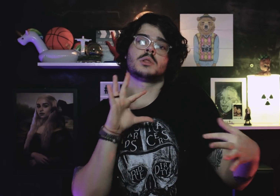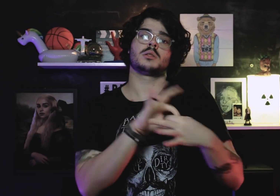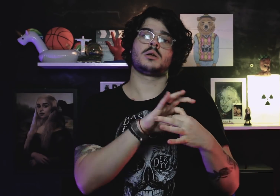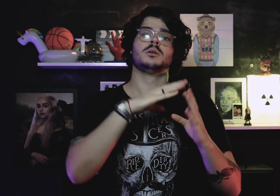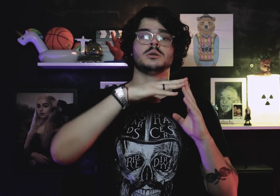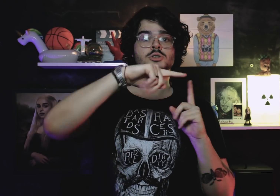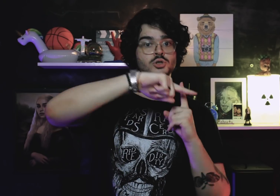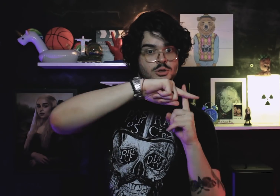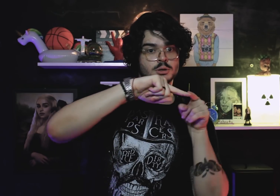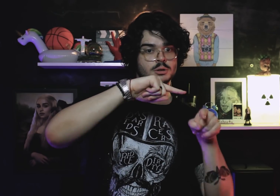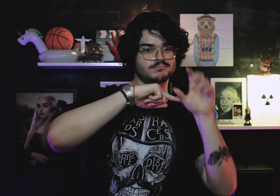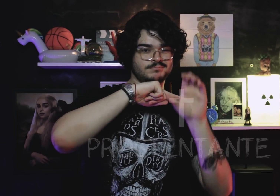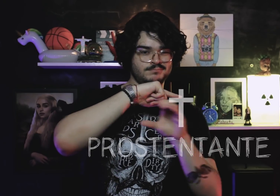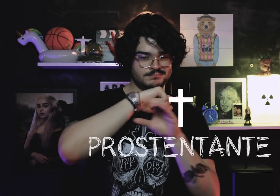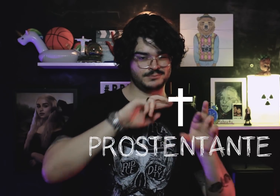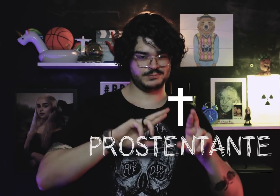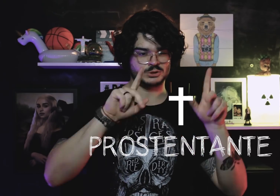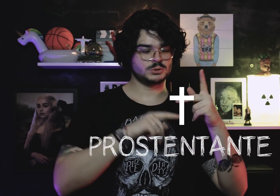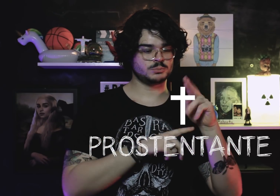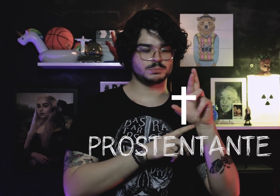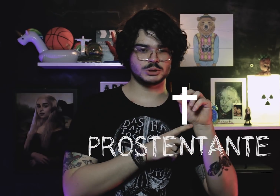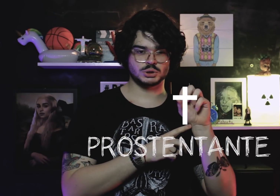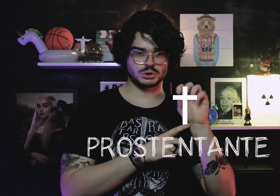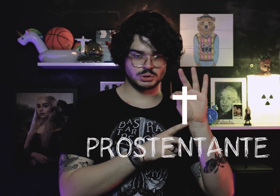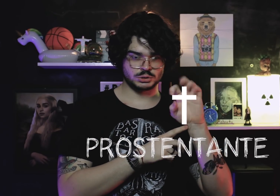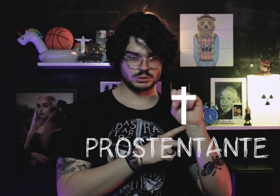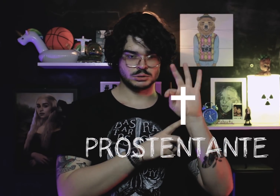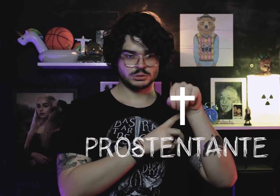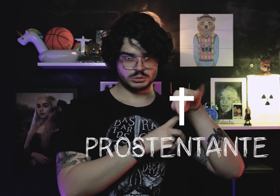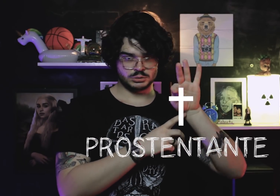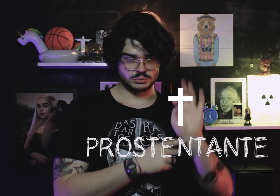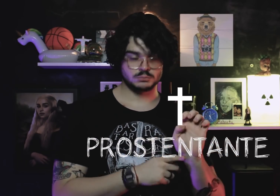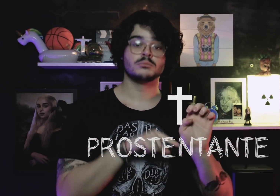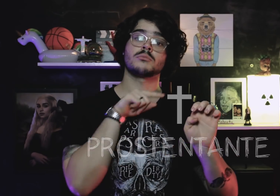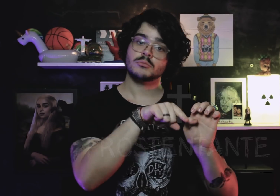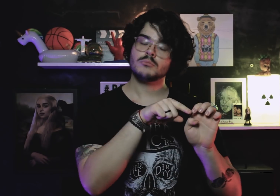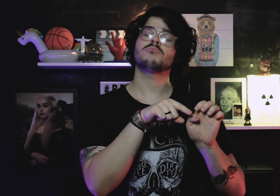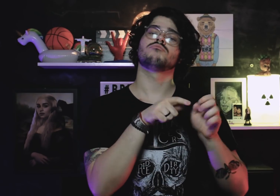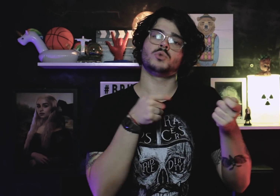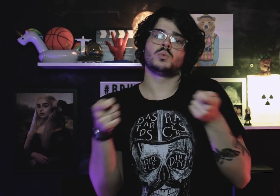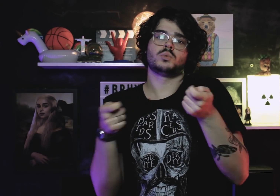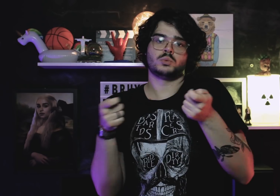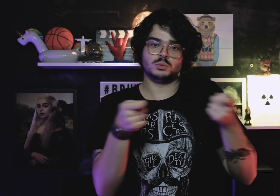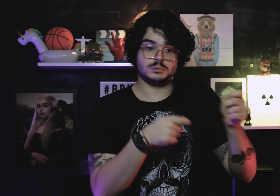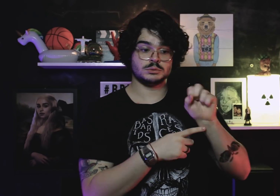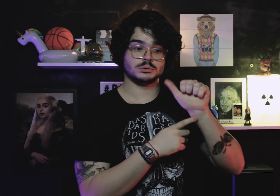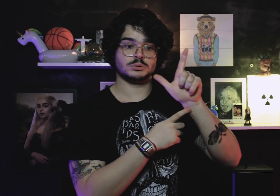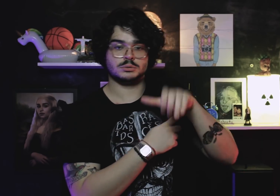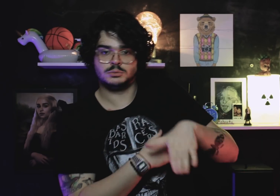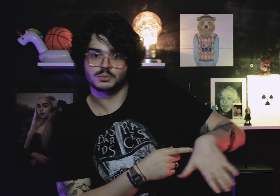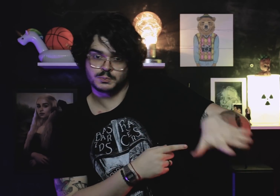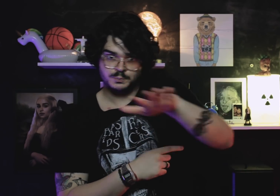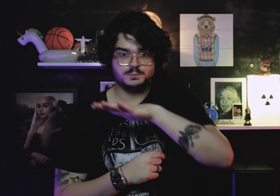prostitute church commanded everything in Salem.